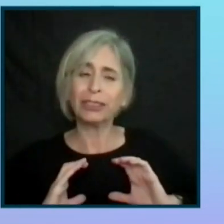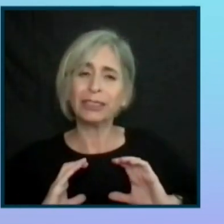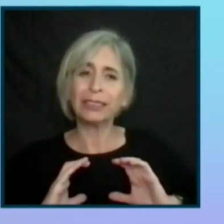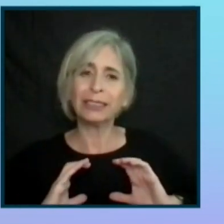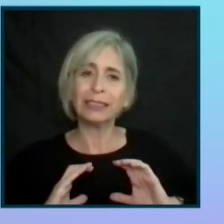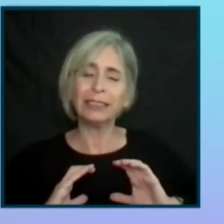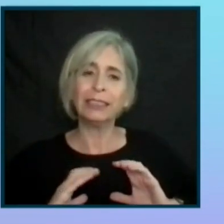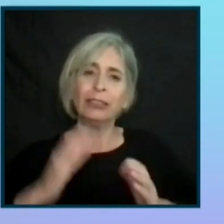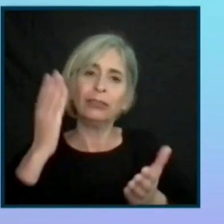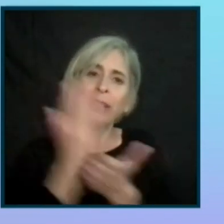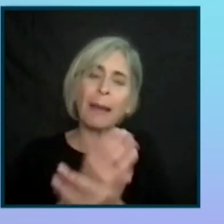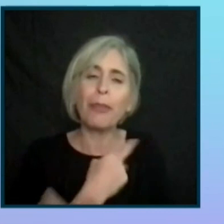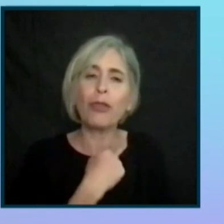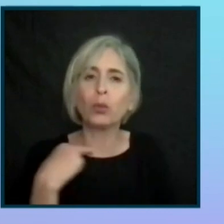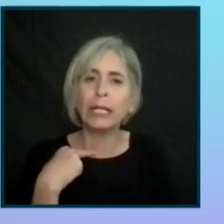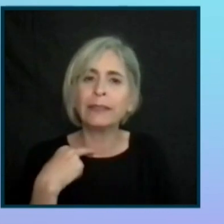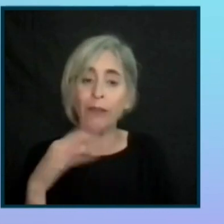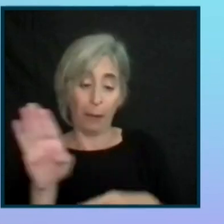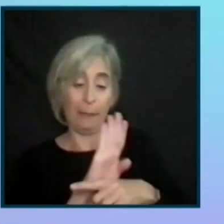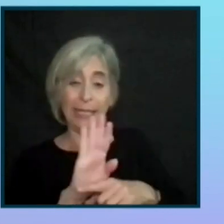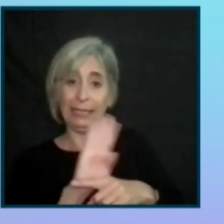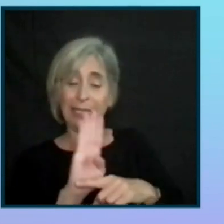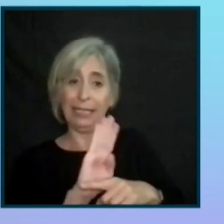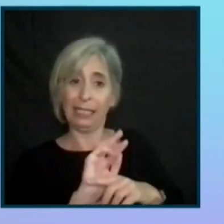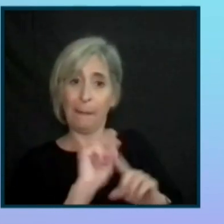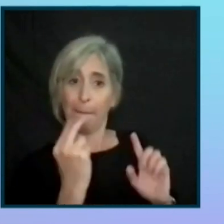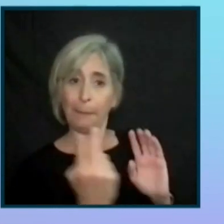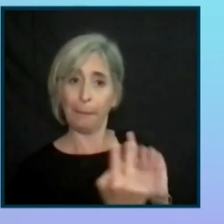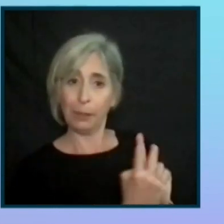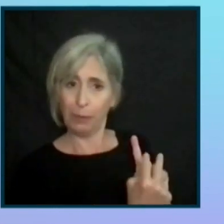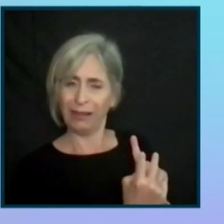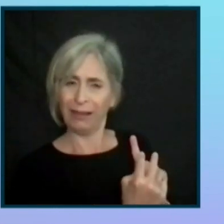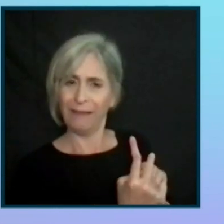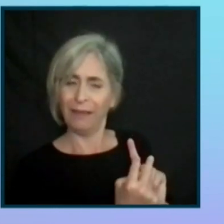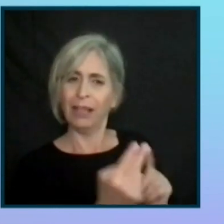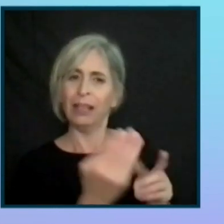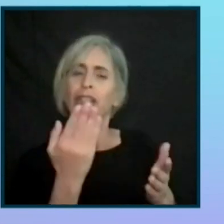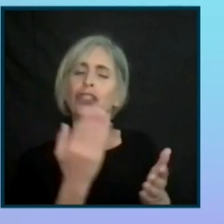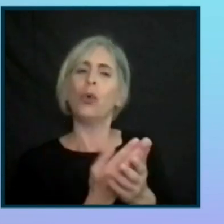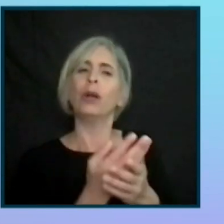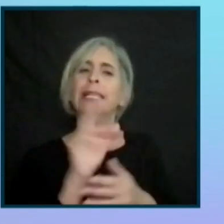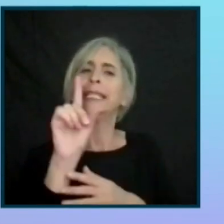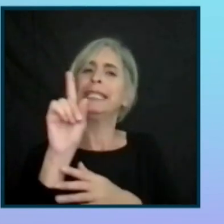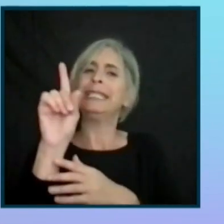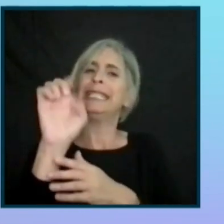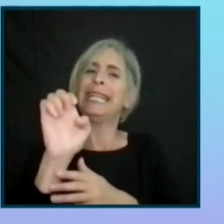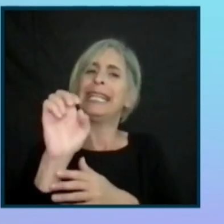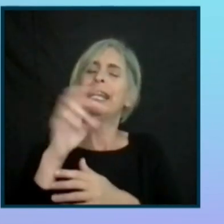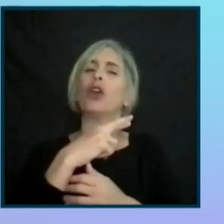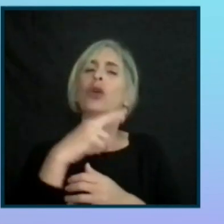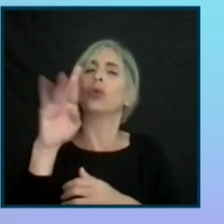if you just look at it from a business perspective, you're derisking your product because it's not only about lawsuits,